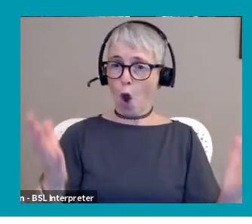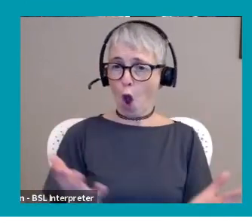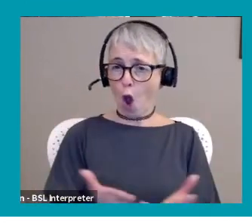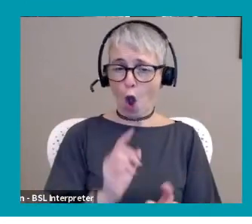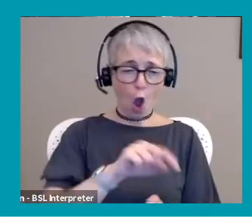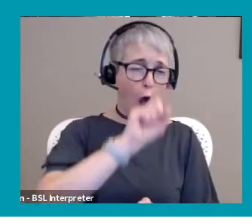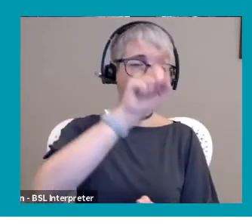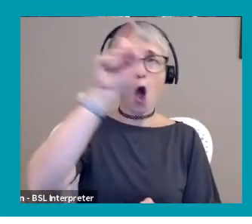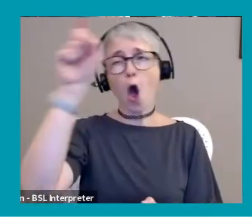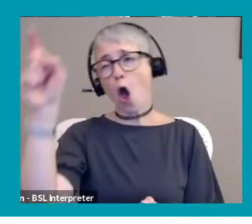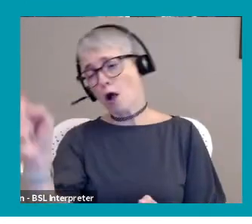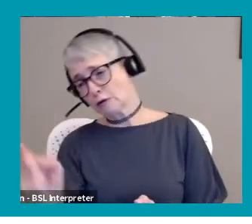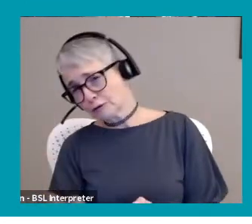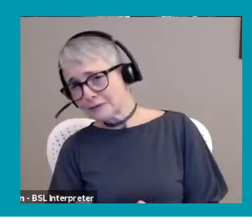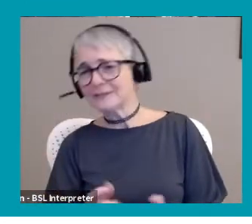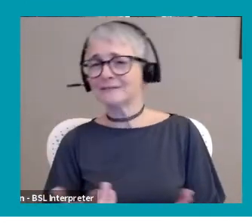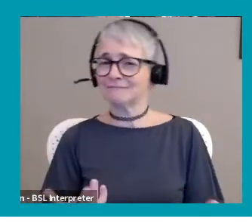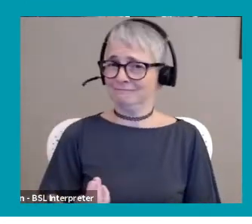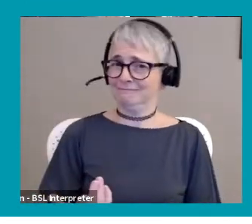there is around the globe. Here's an interesting fact.